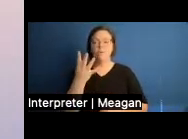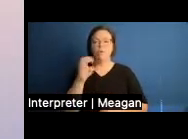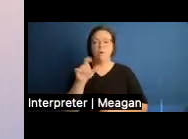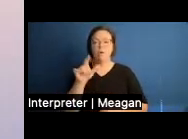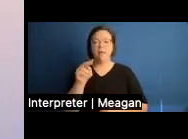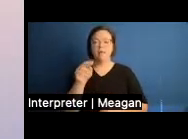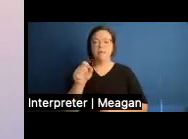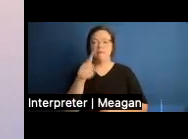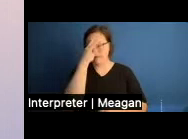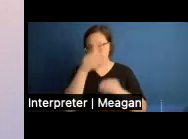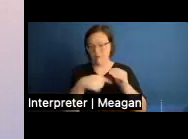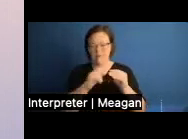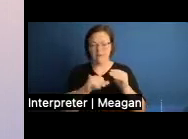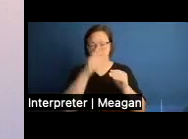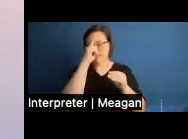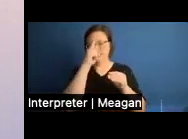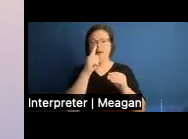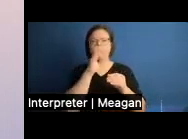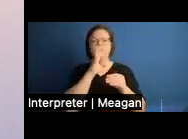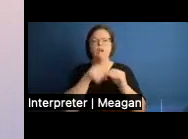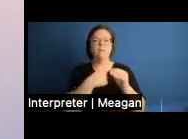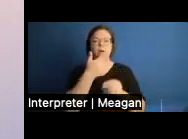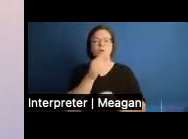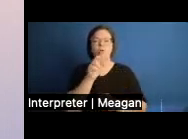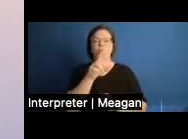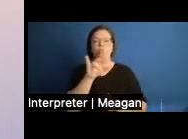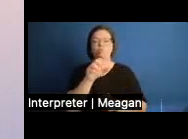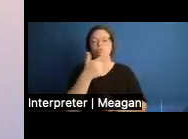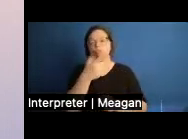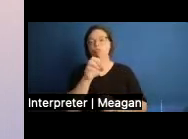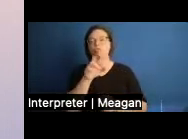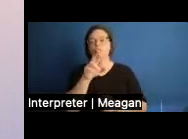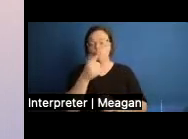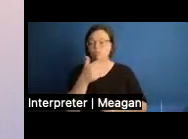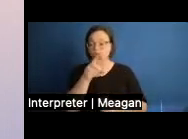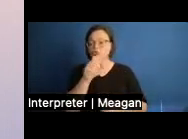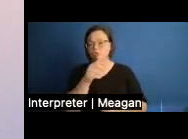they think that I'm talking about Gregory Orr’s, which I do love. I do love his,